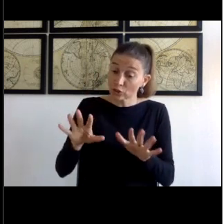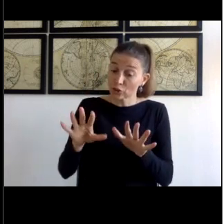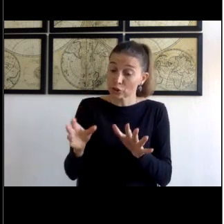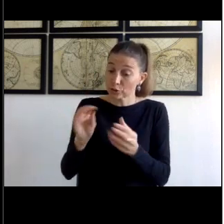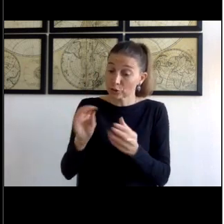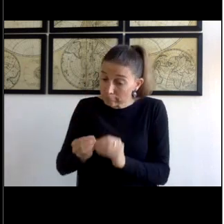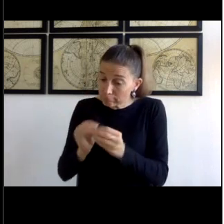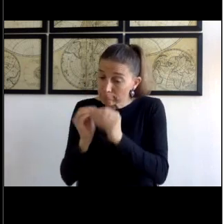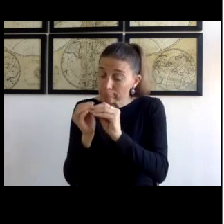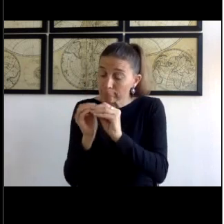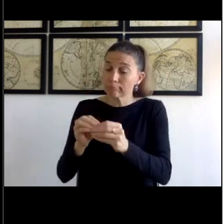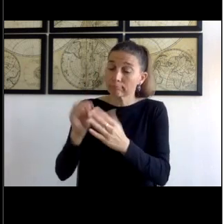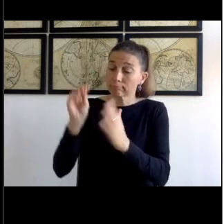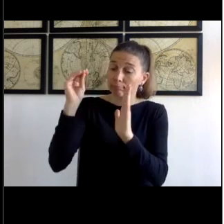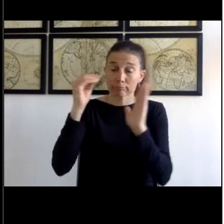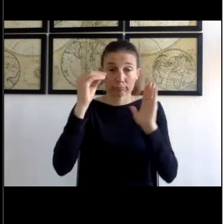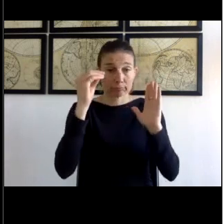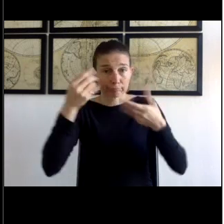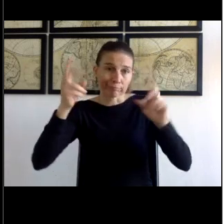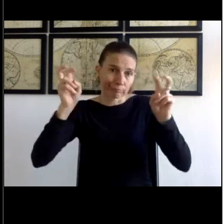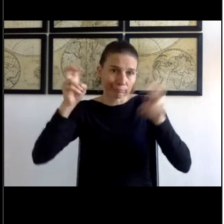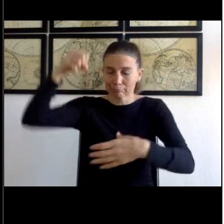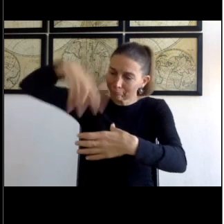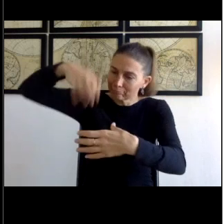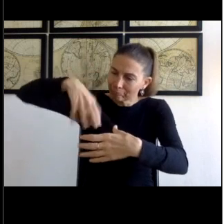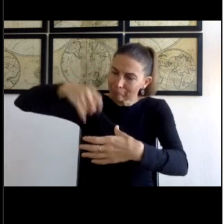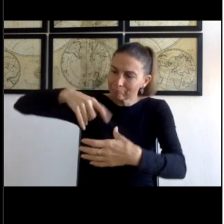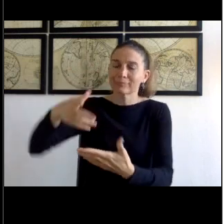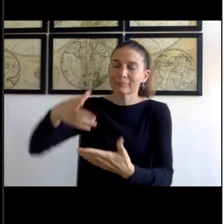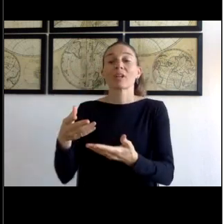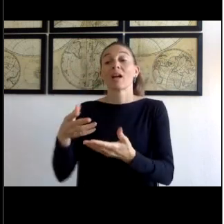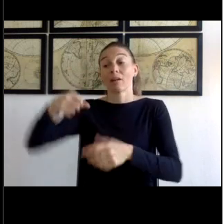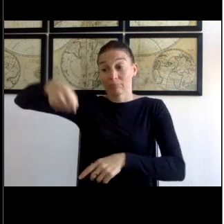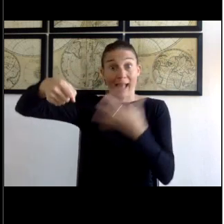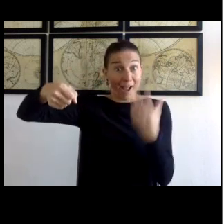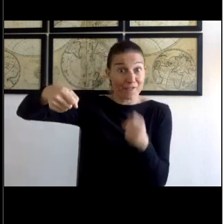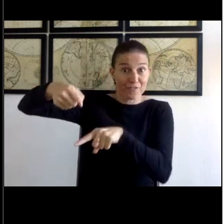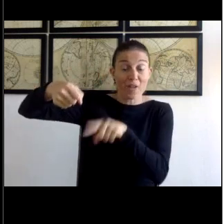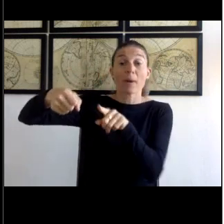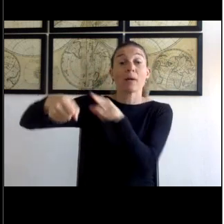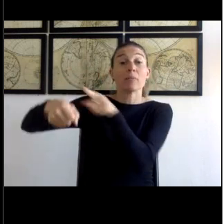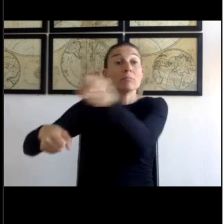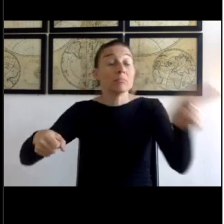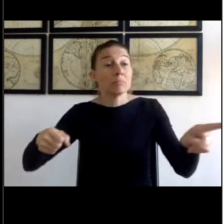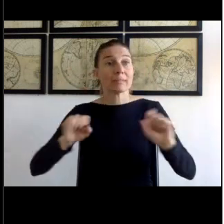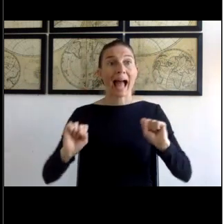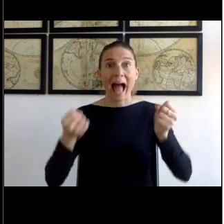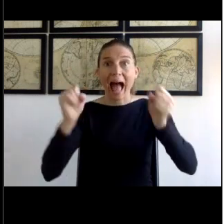and to make sure that you activists and everyone engaged in national discussions with the Governments